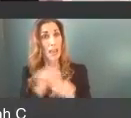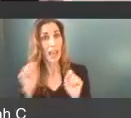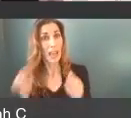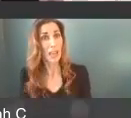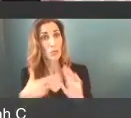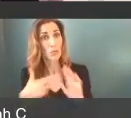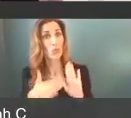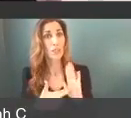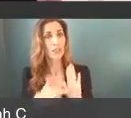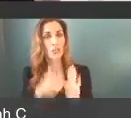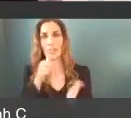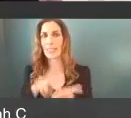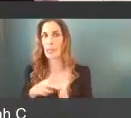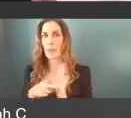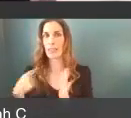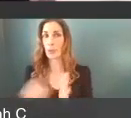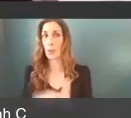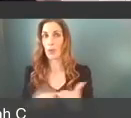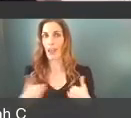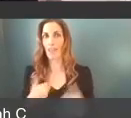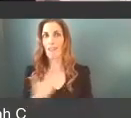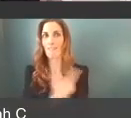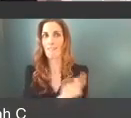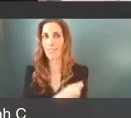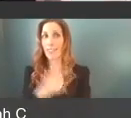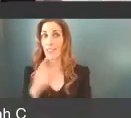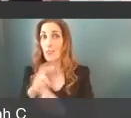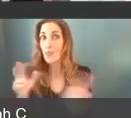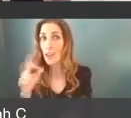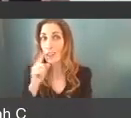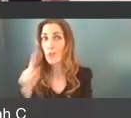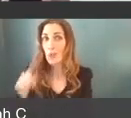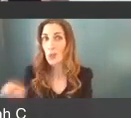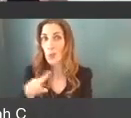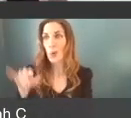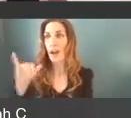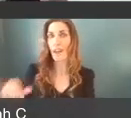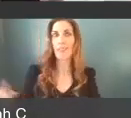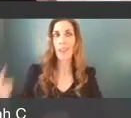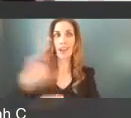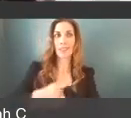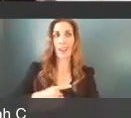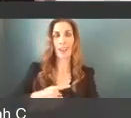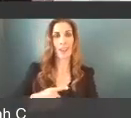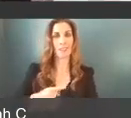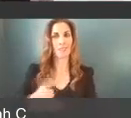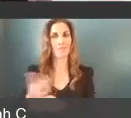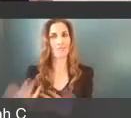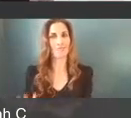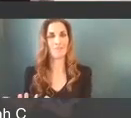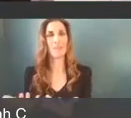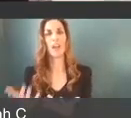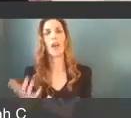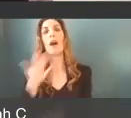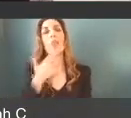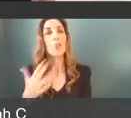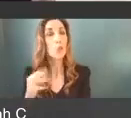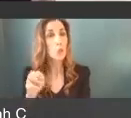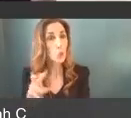have a vaccine for you on that day that you become eligible but the good news is with the Governor's